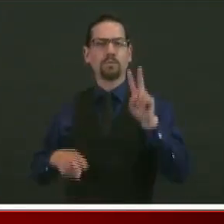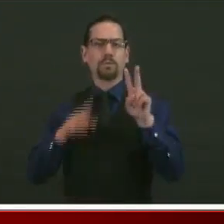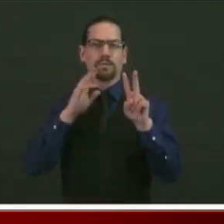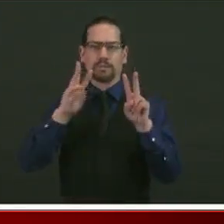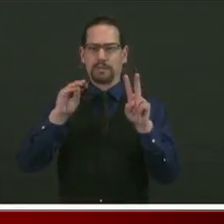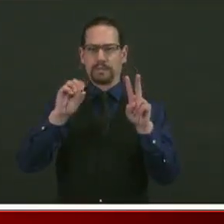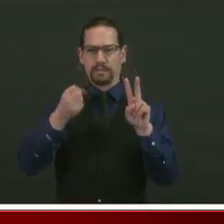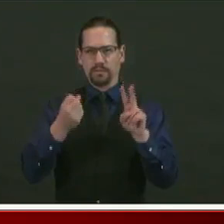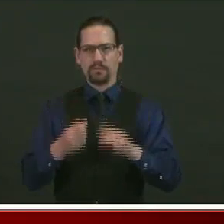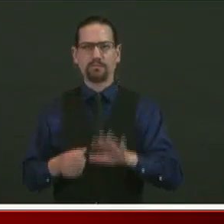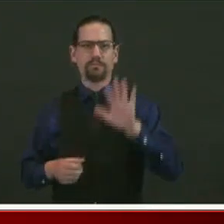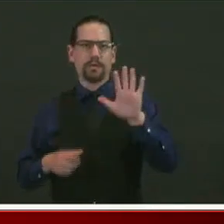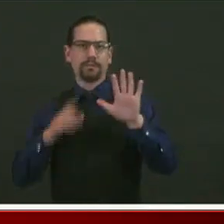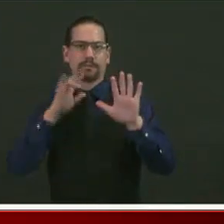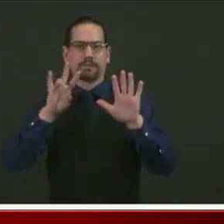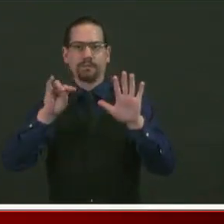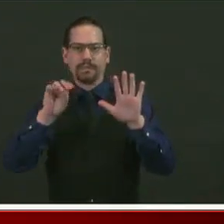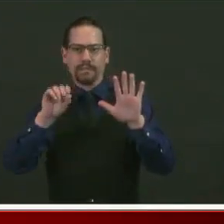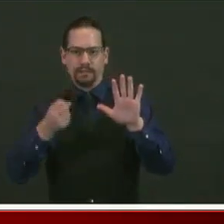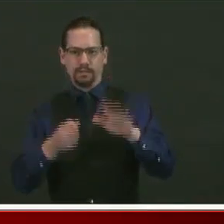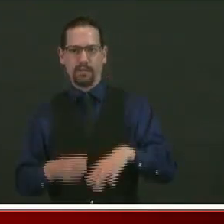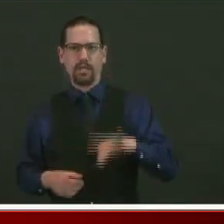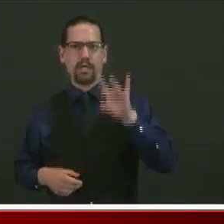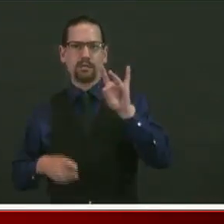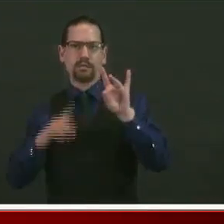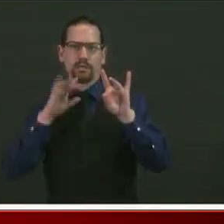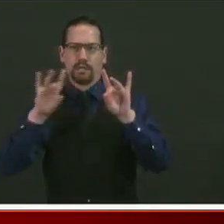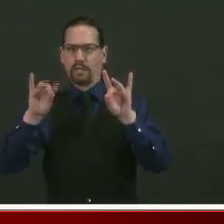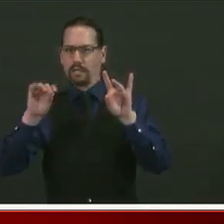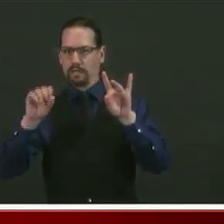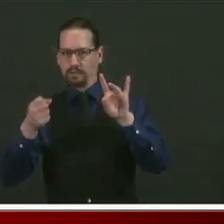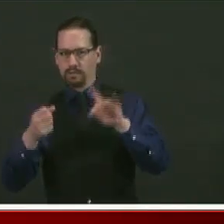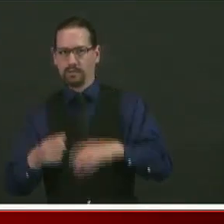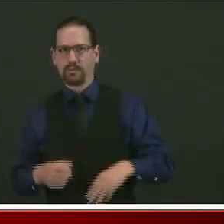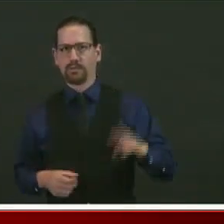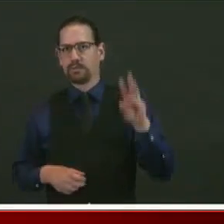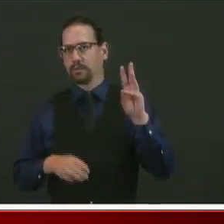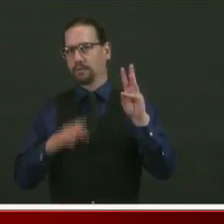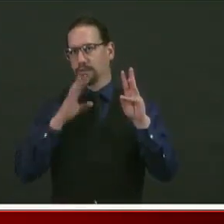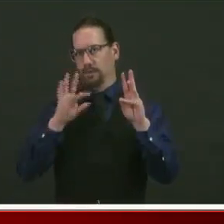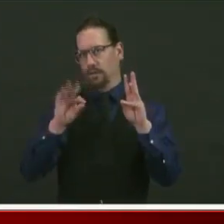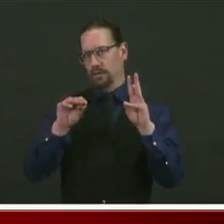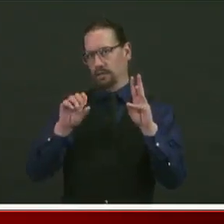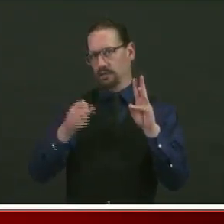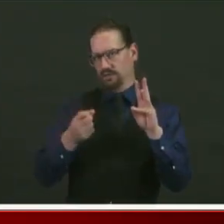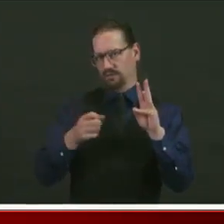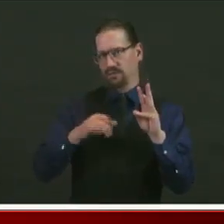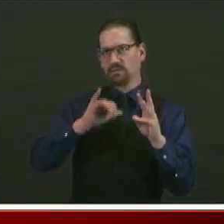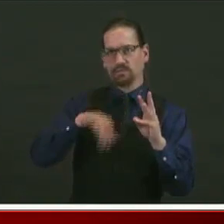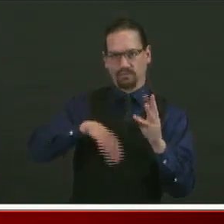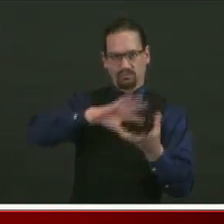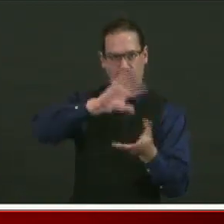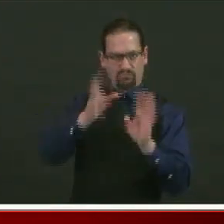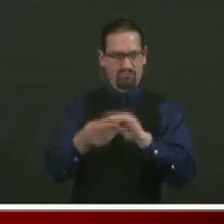LONG-TERM CARE FACILITIES, THE MAJORITY OF THE DEATHS WERE FOLKS IN THE 70'S, 80'S, AND 90'S.